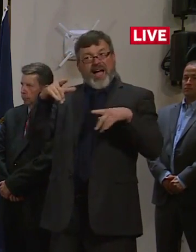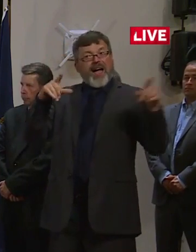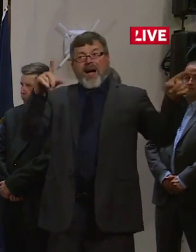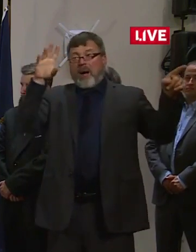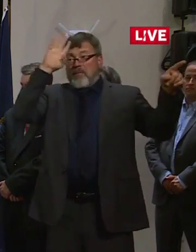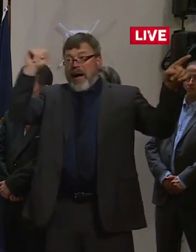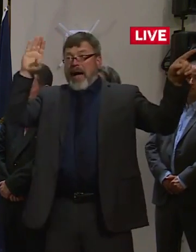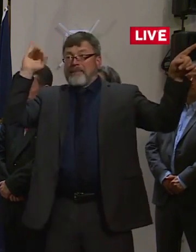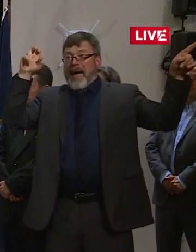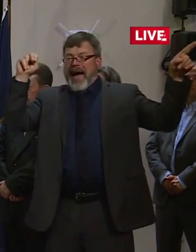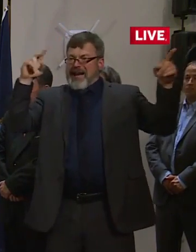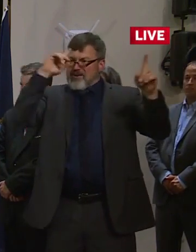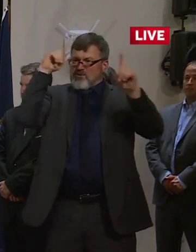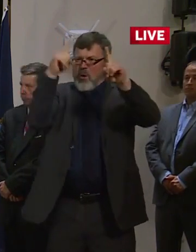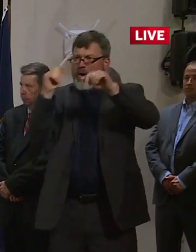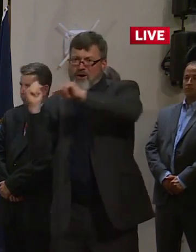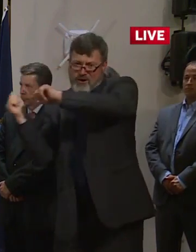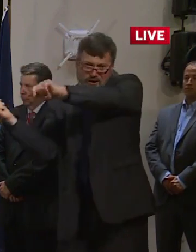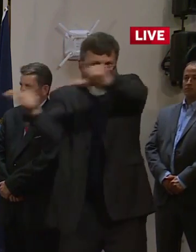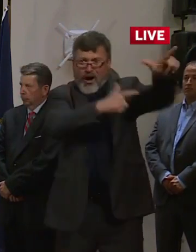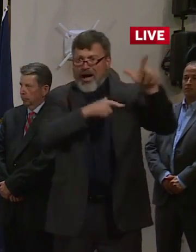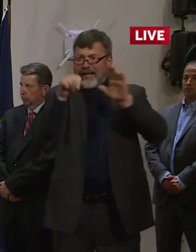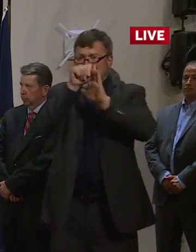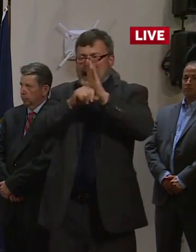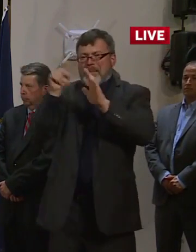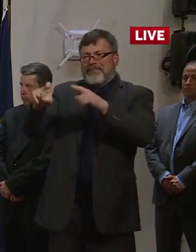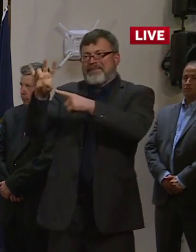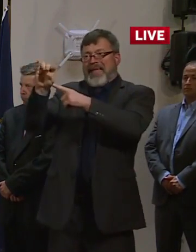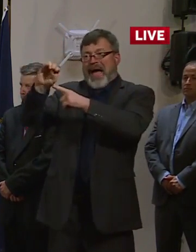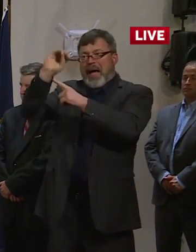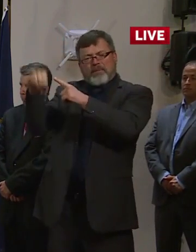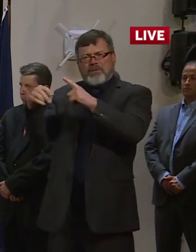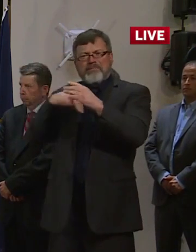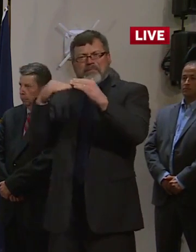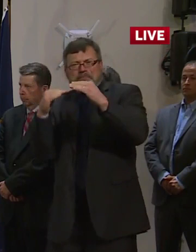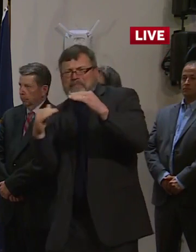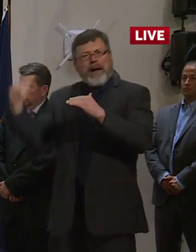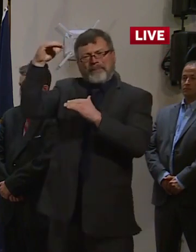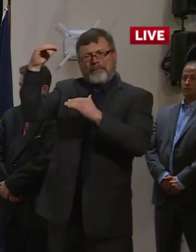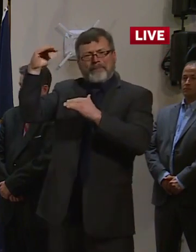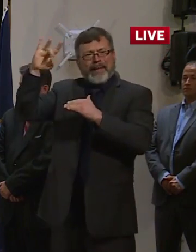IN A FAIR COMPARISON TO PRESIDENT BIDEN’S GOAL OF 70% OF